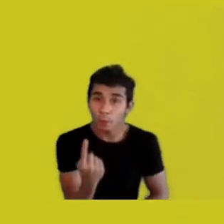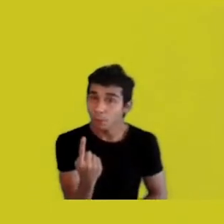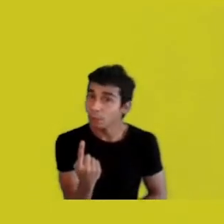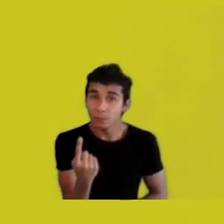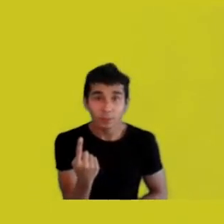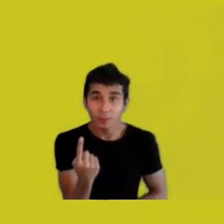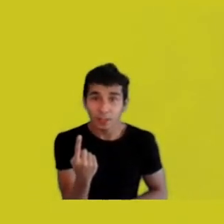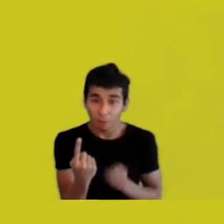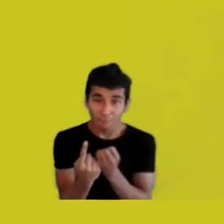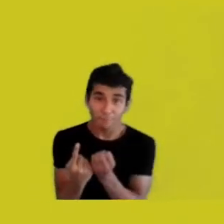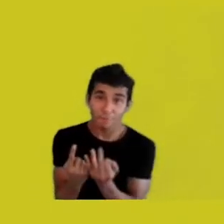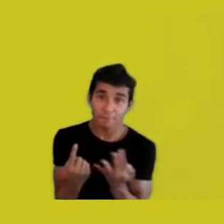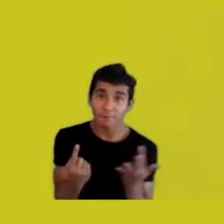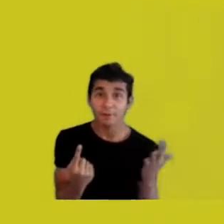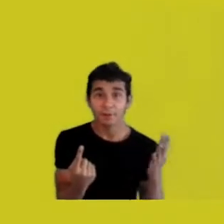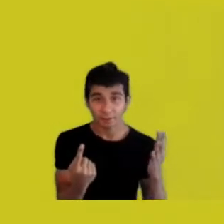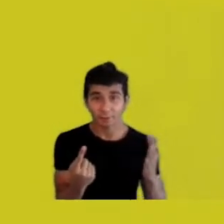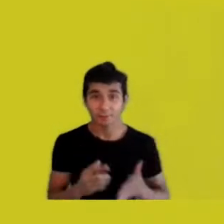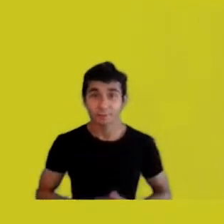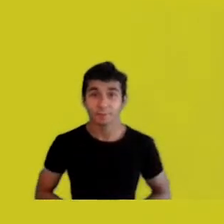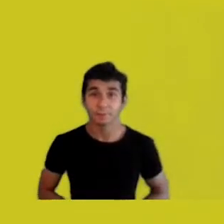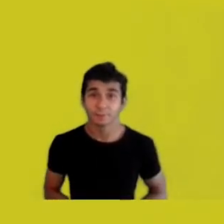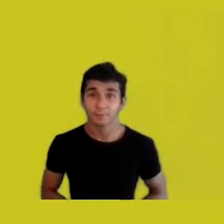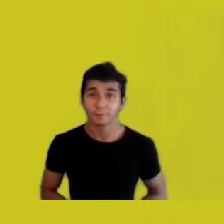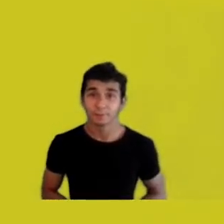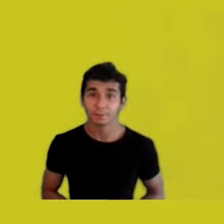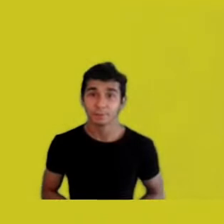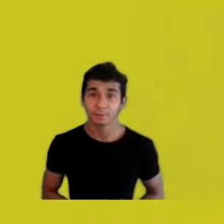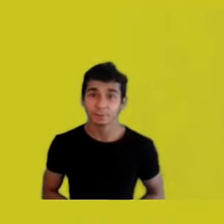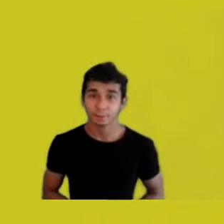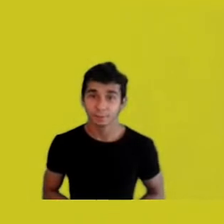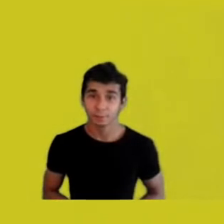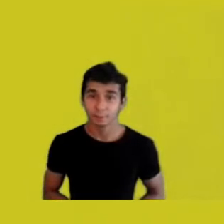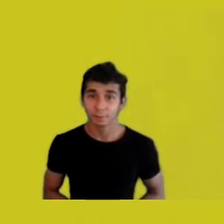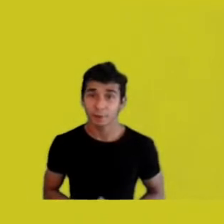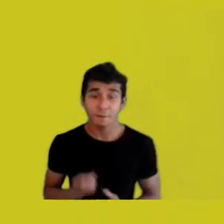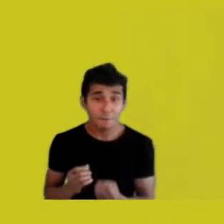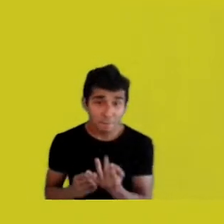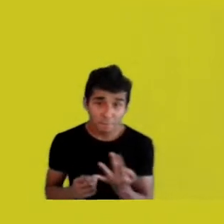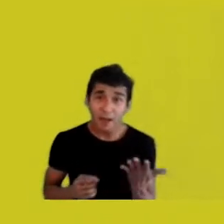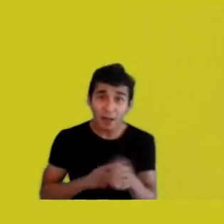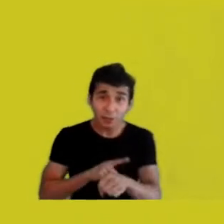simultaneously in time and space,